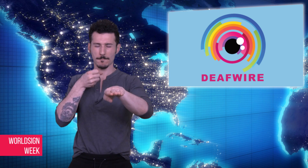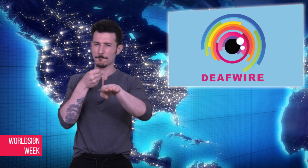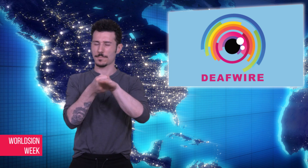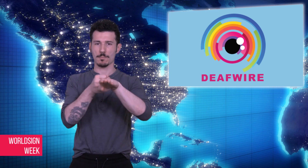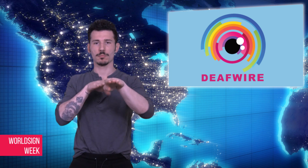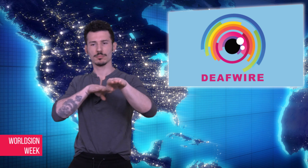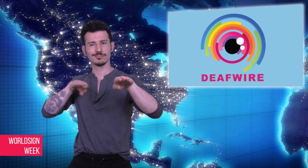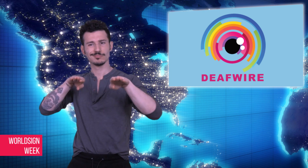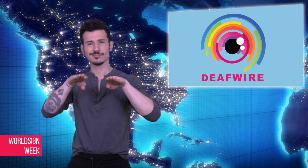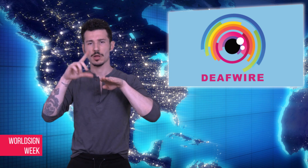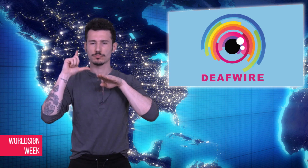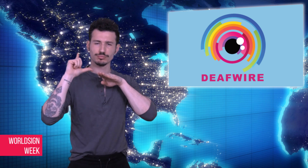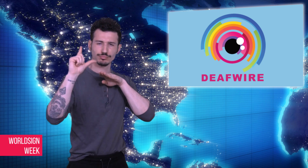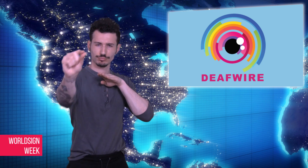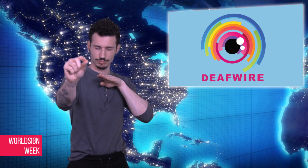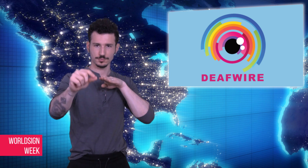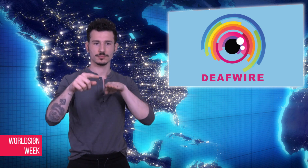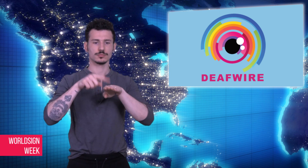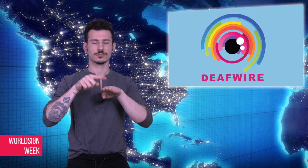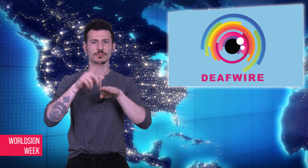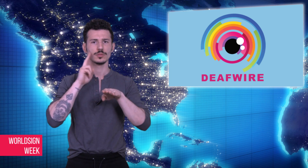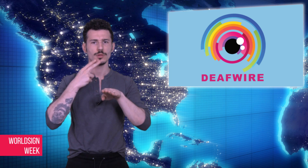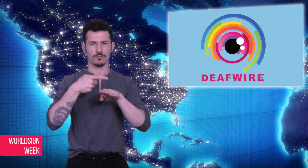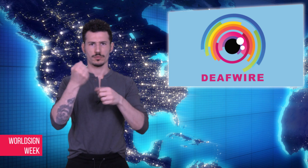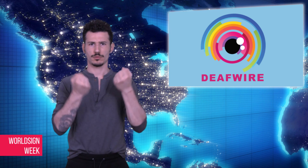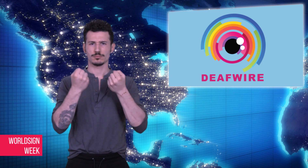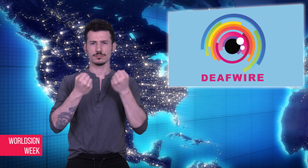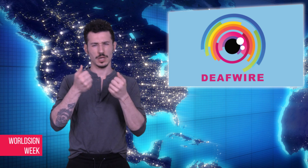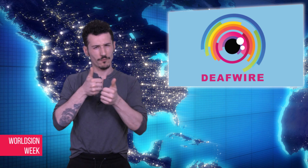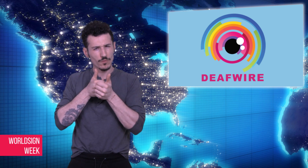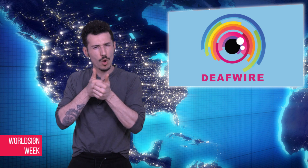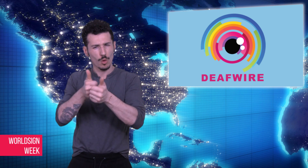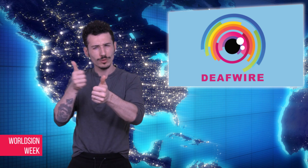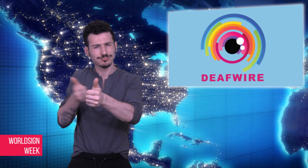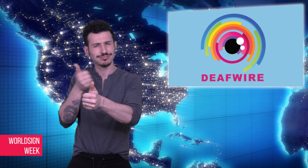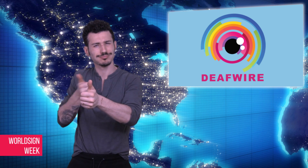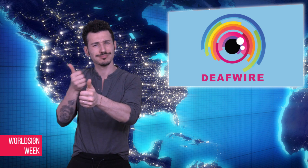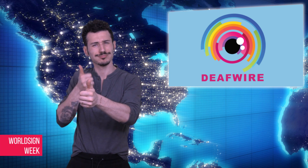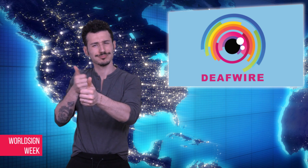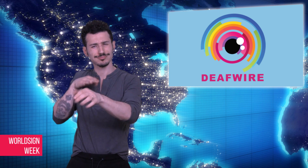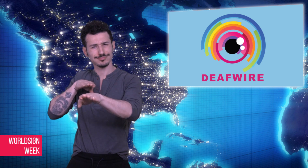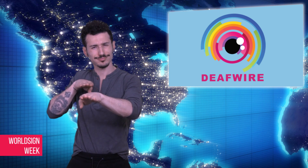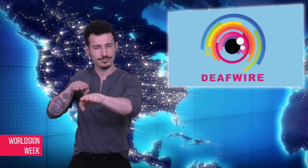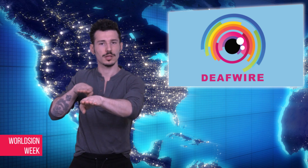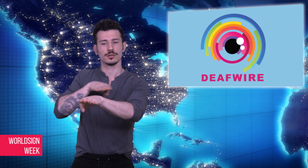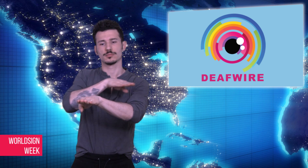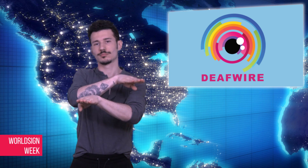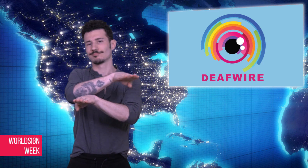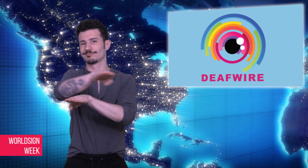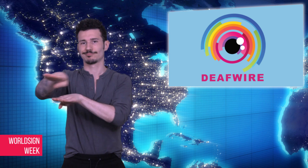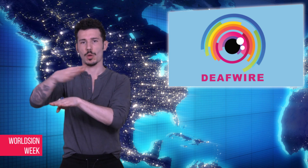to move behind him, rammed his car and then sped off! Chapman followed